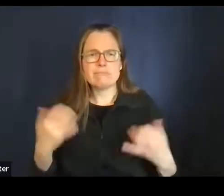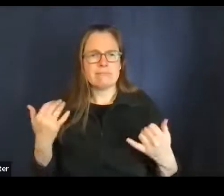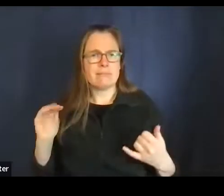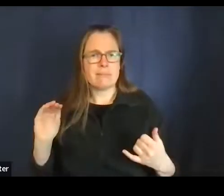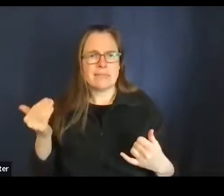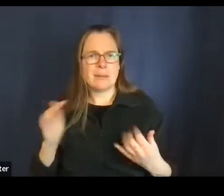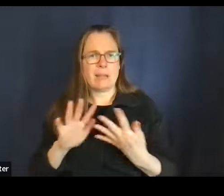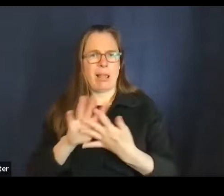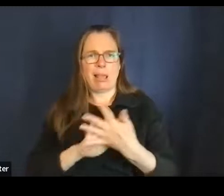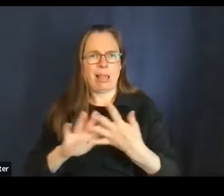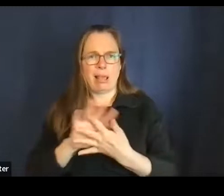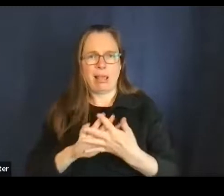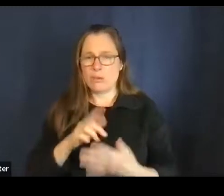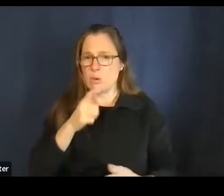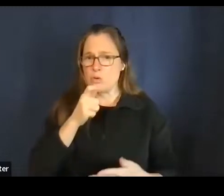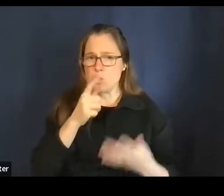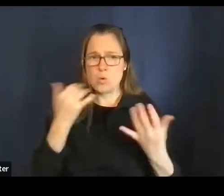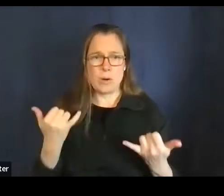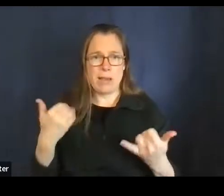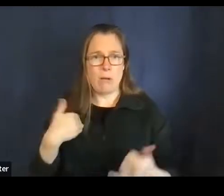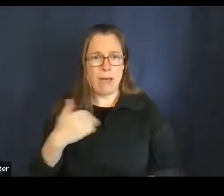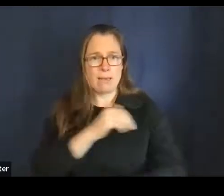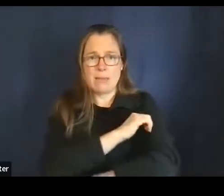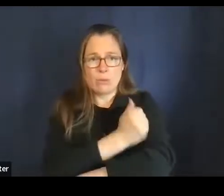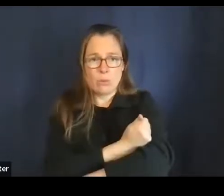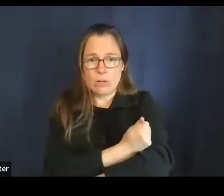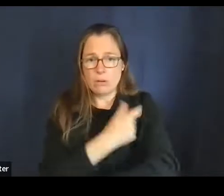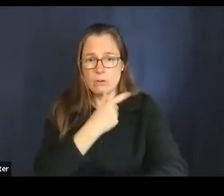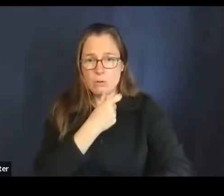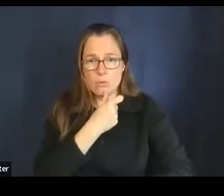Who at this point has the authority to kind of pull those levers?